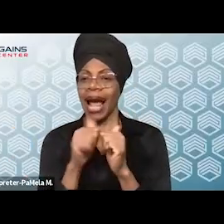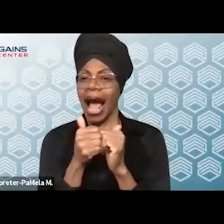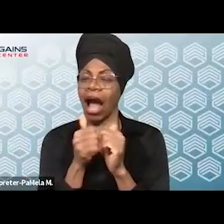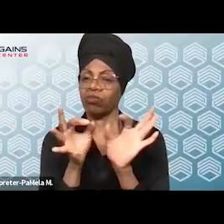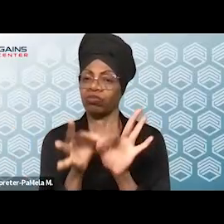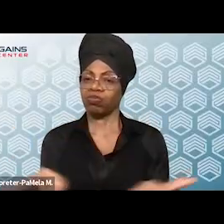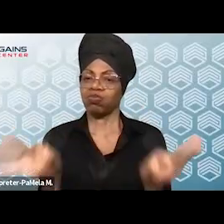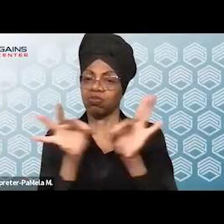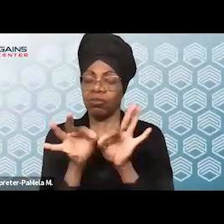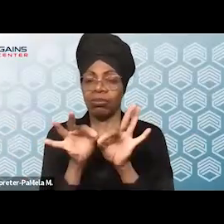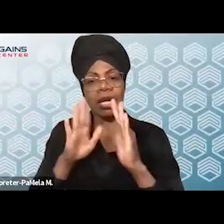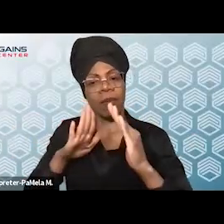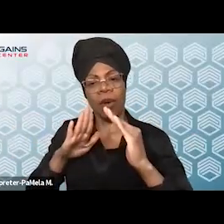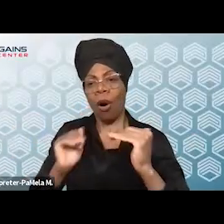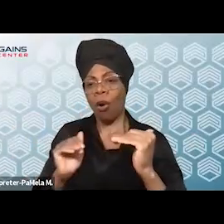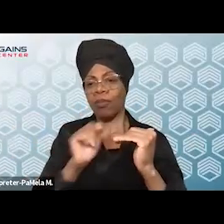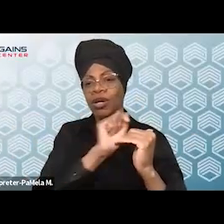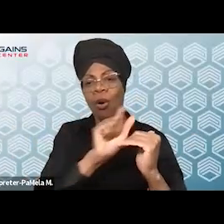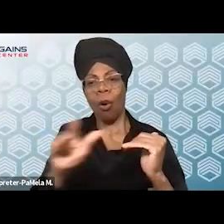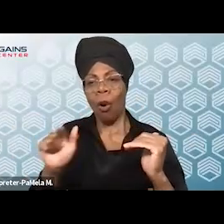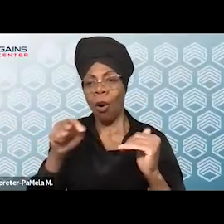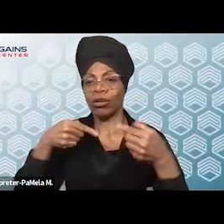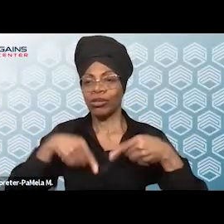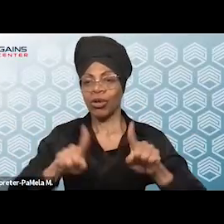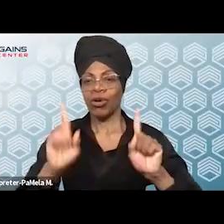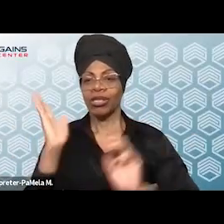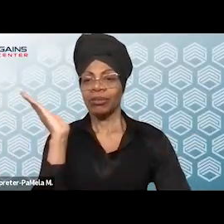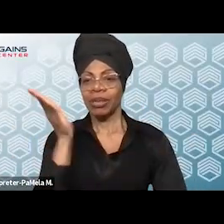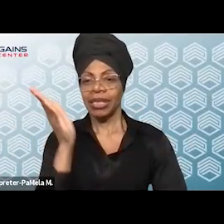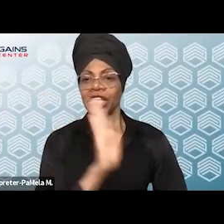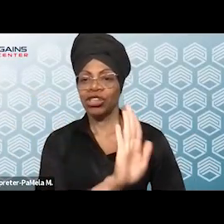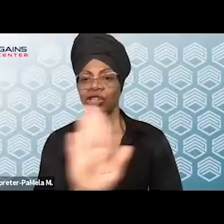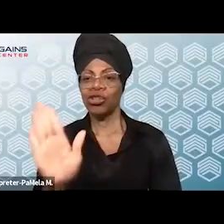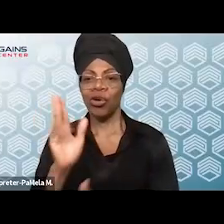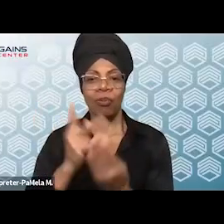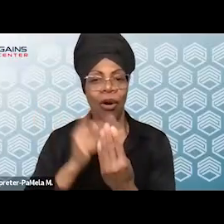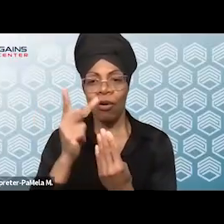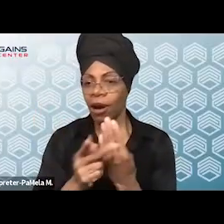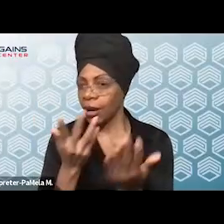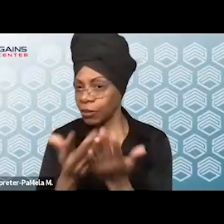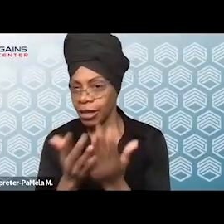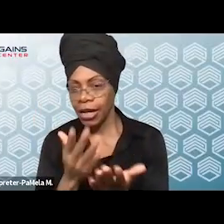And I hope that everyone on this webinar, in your programs, whatever your program is, has peer support